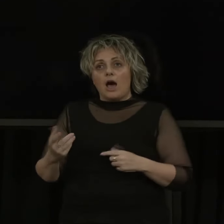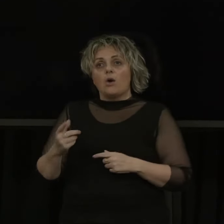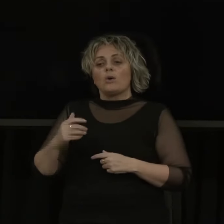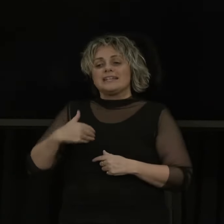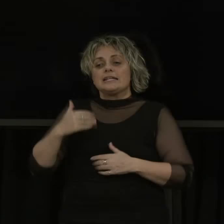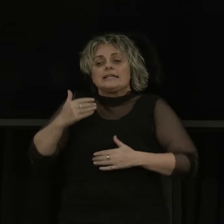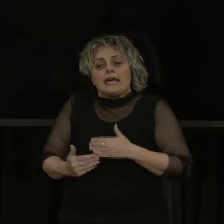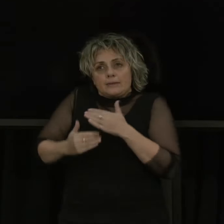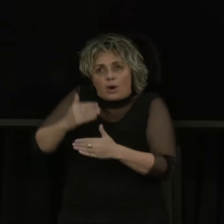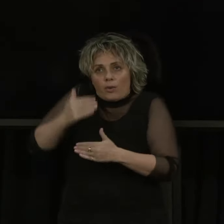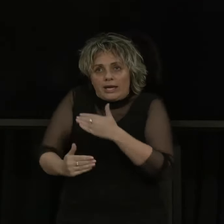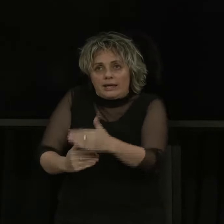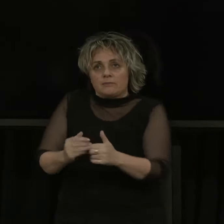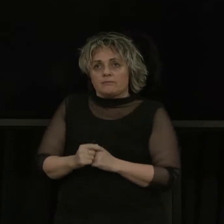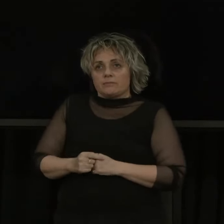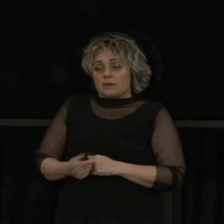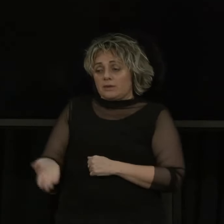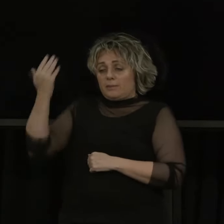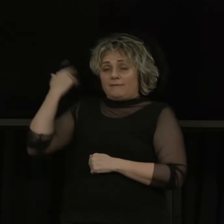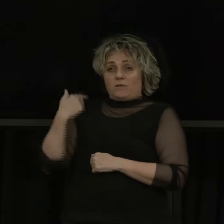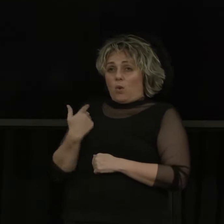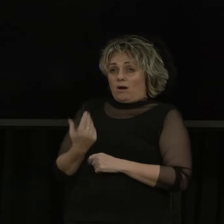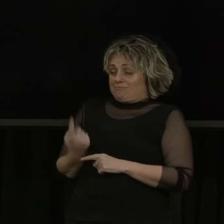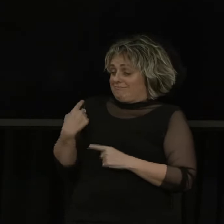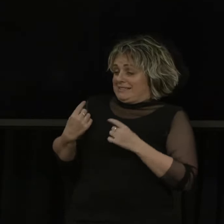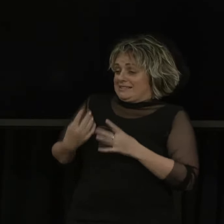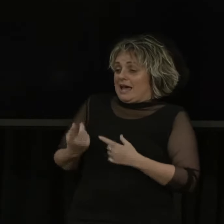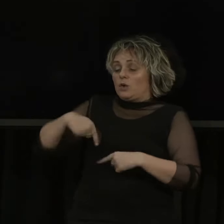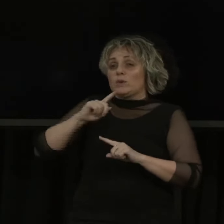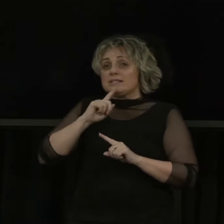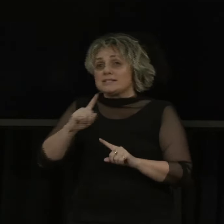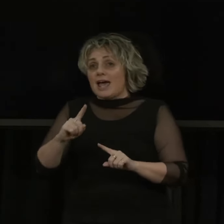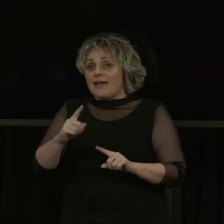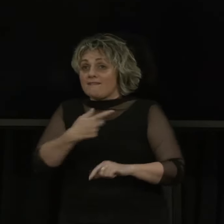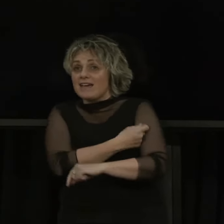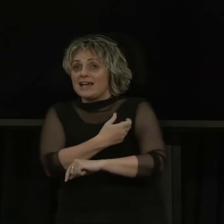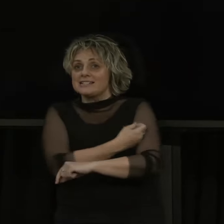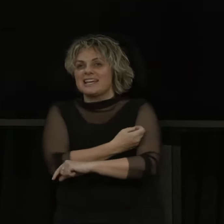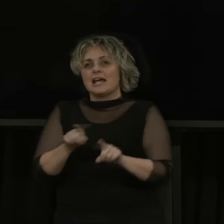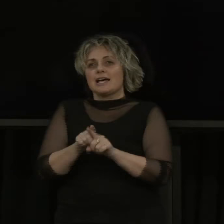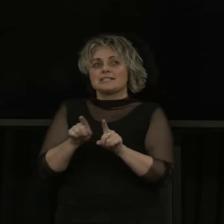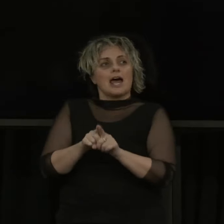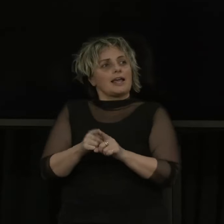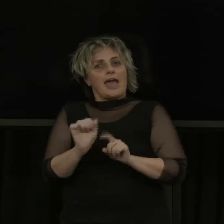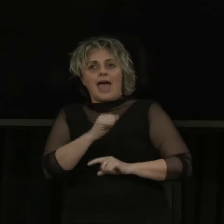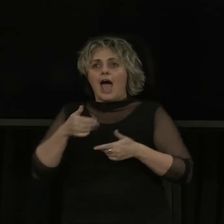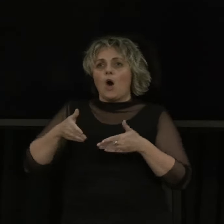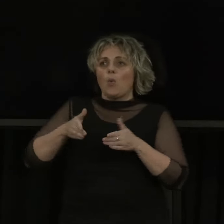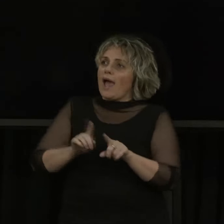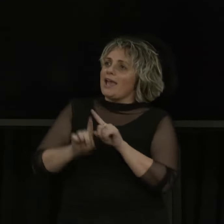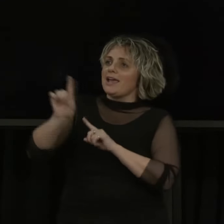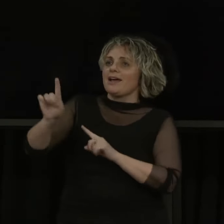is about the people. Now we just need to keep going. As we've said from the start,